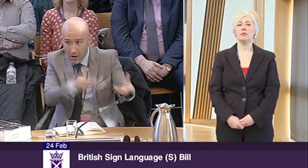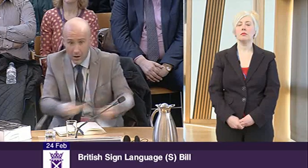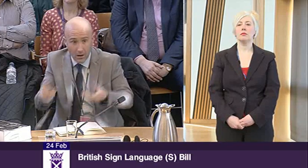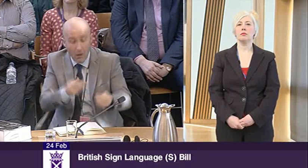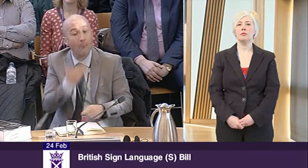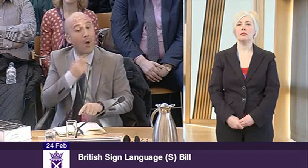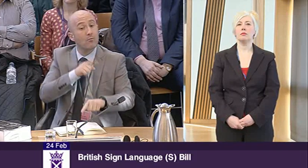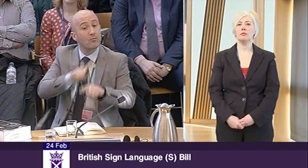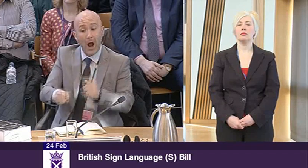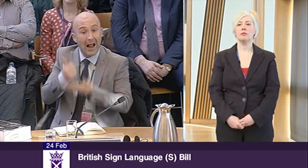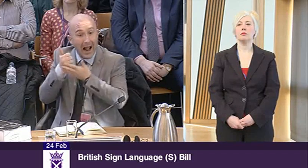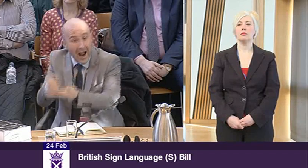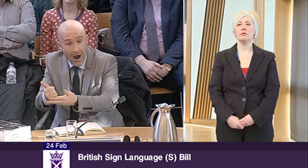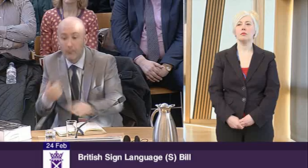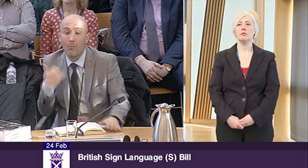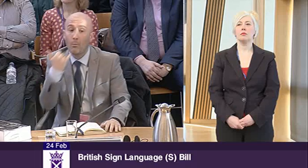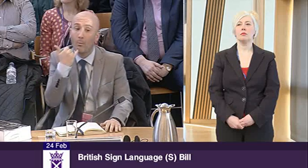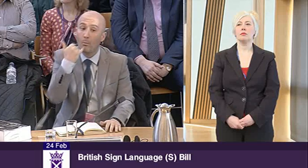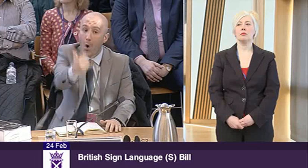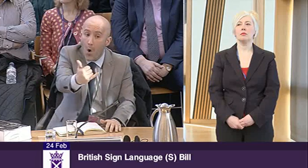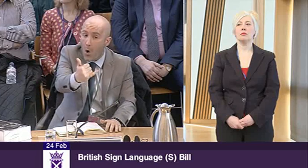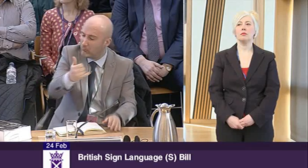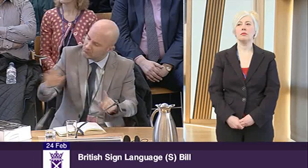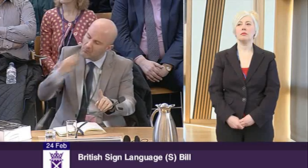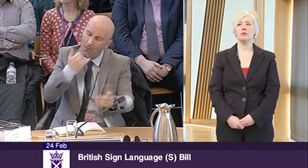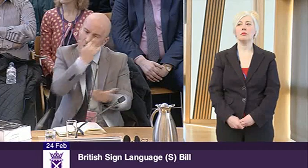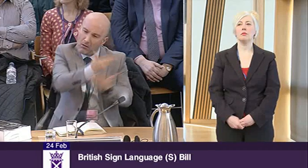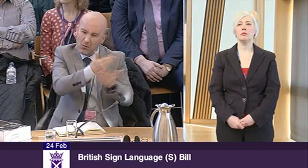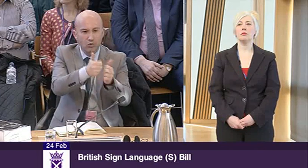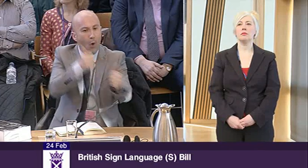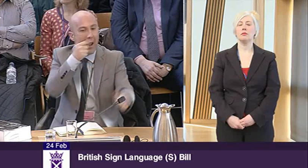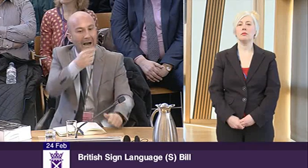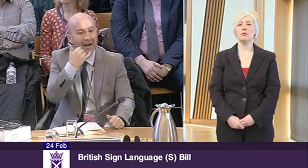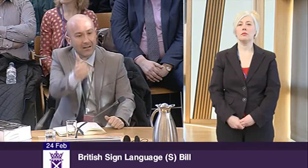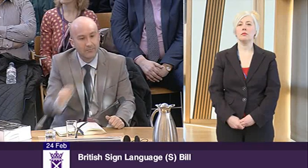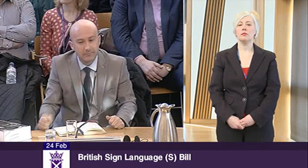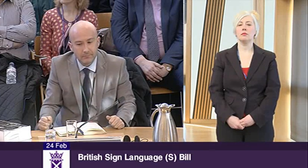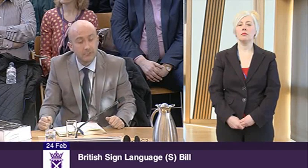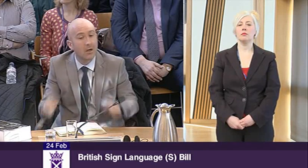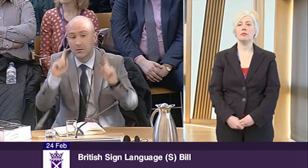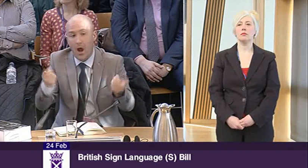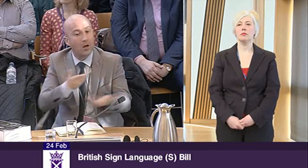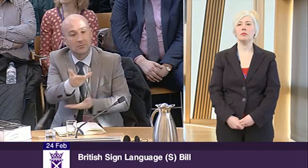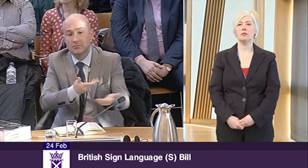into debt and their situation becomes more and more problematic. They end up in crisis